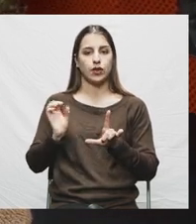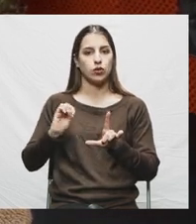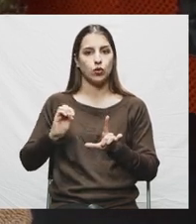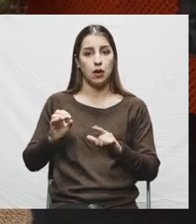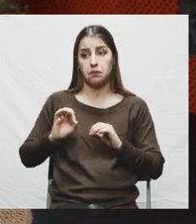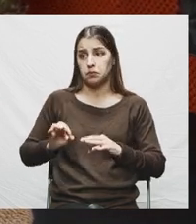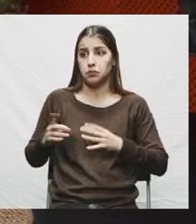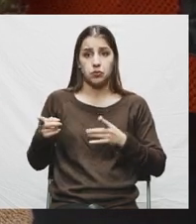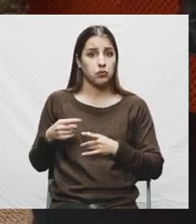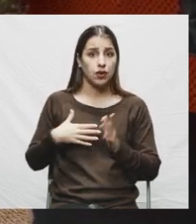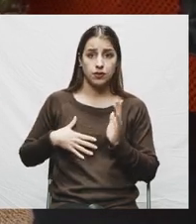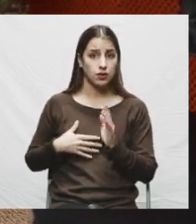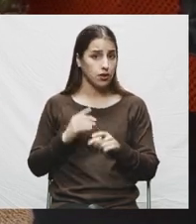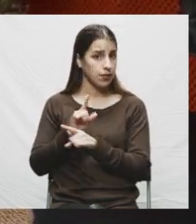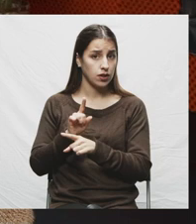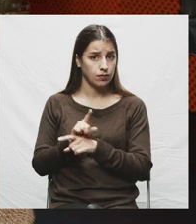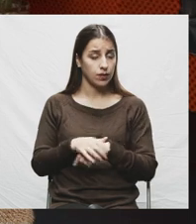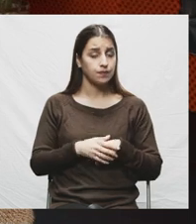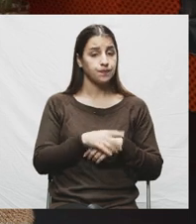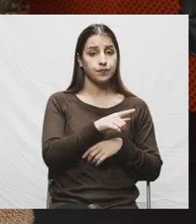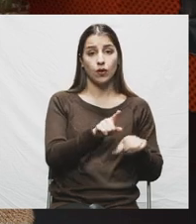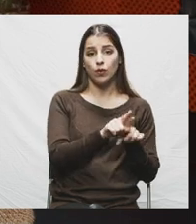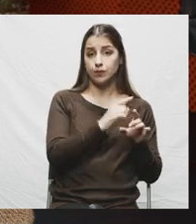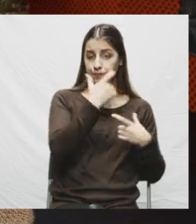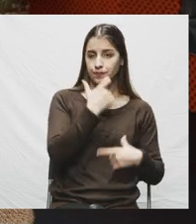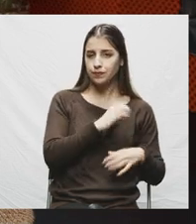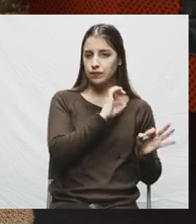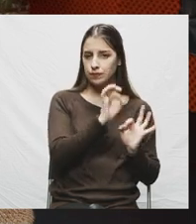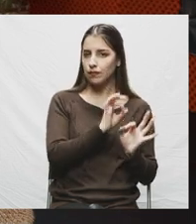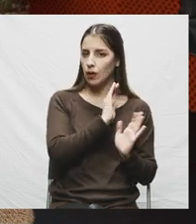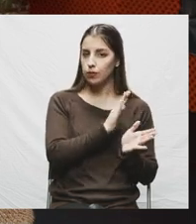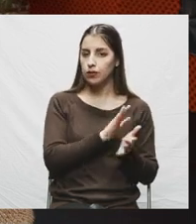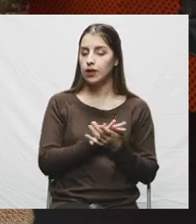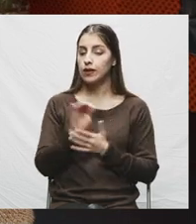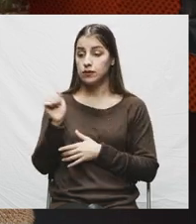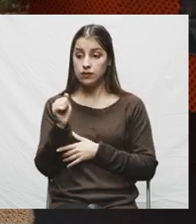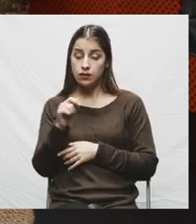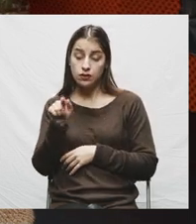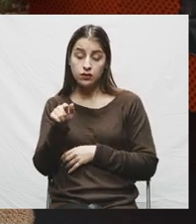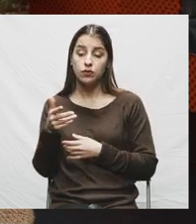That orthodox idea of a balletic body, right? — Yes, yes. A prepared body. — In there, there were other principles.